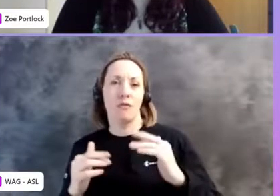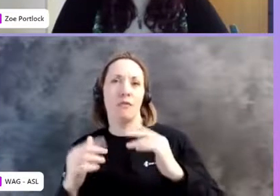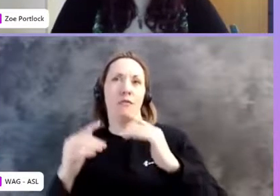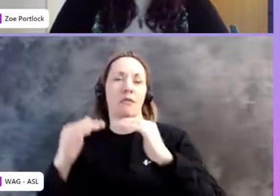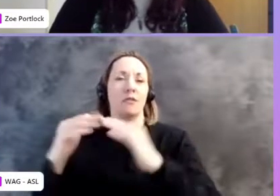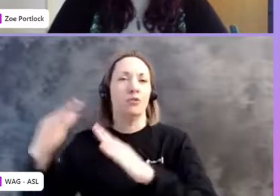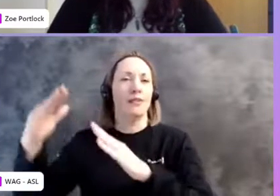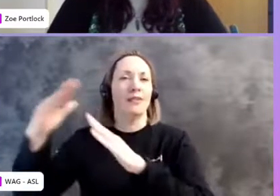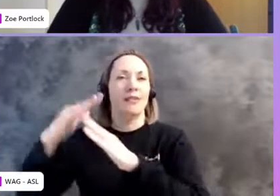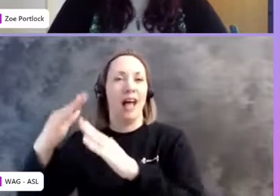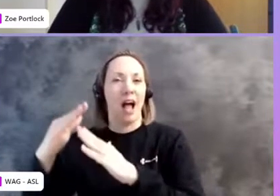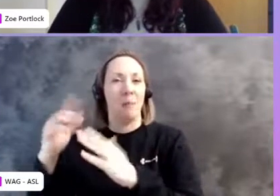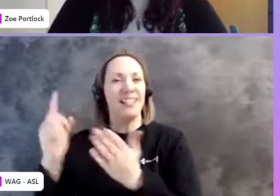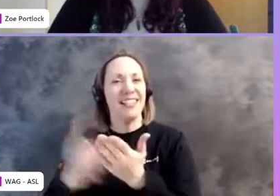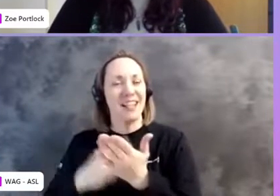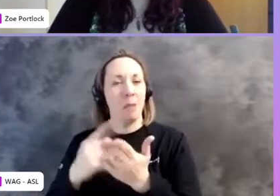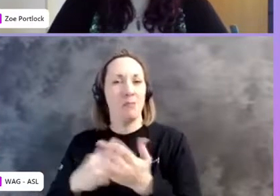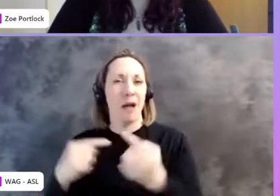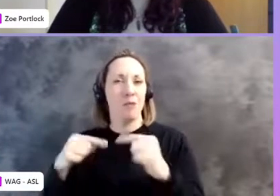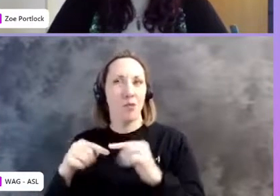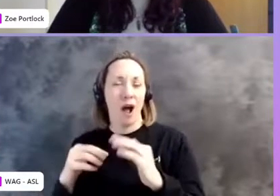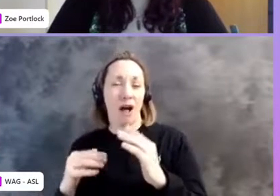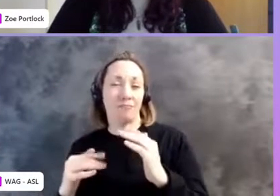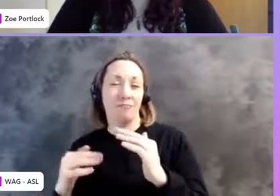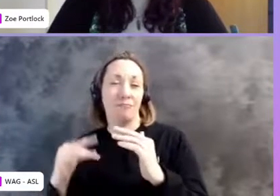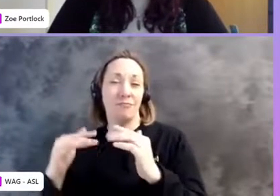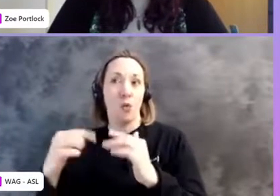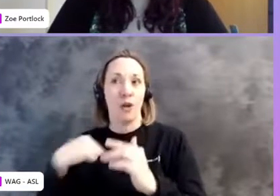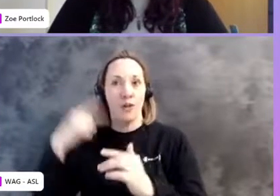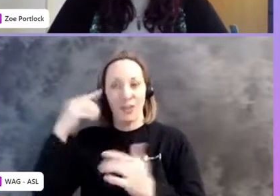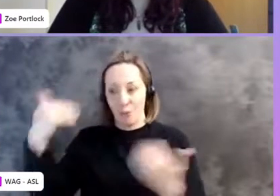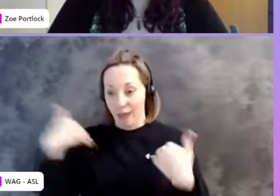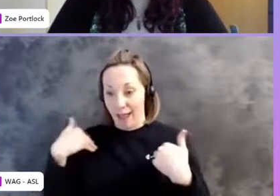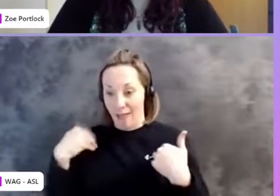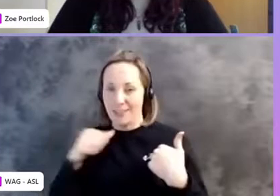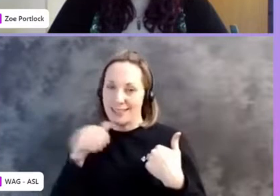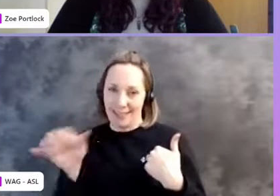base of the cliff and you just talked about what you pulled out of